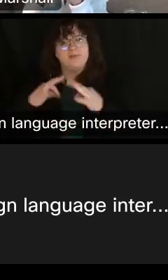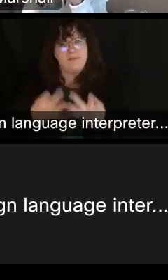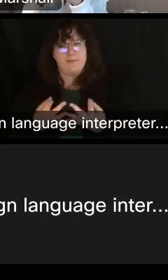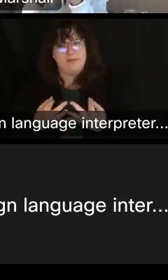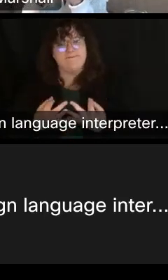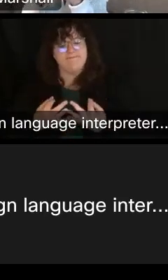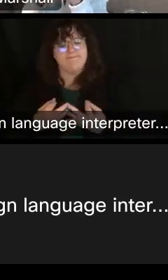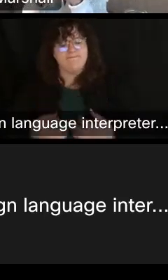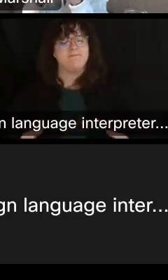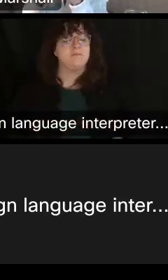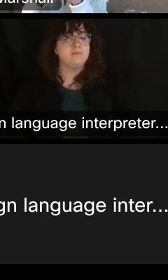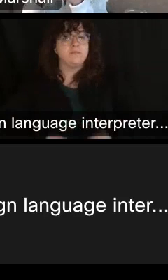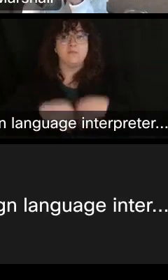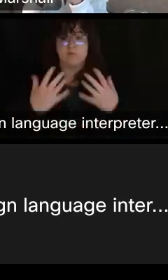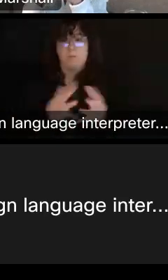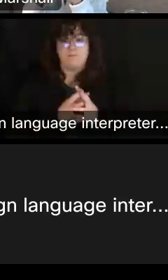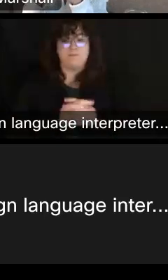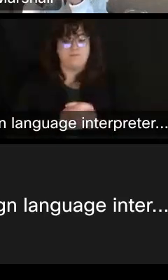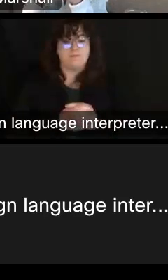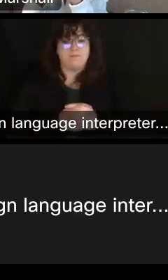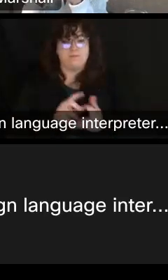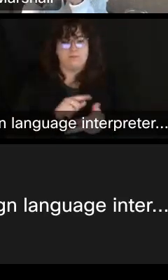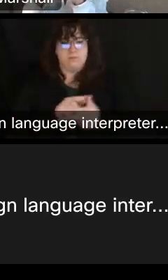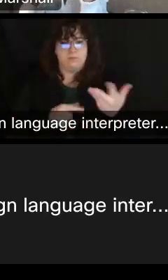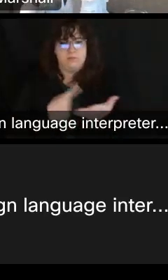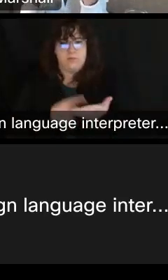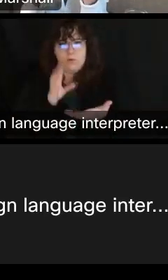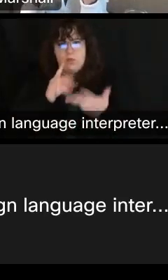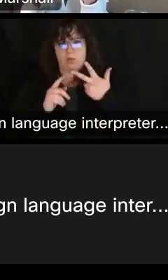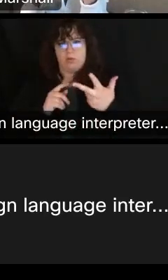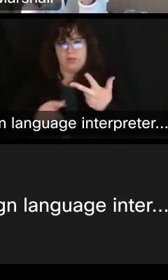So, we're going to discuss three things today. We're going to discuss the children's mental